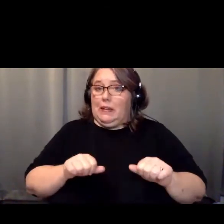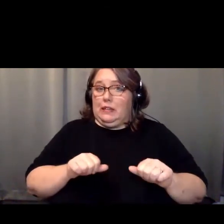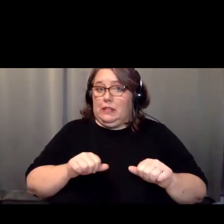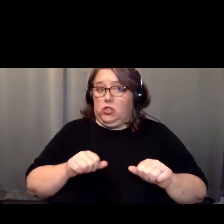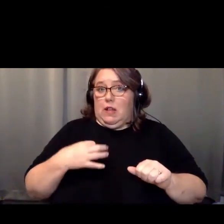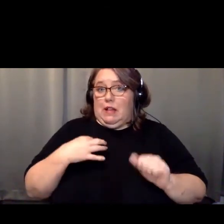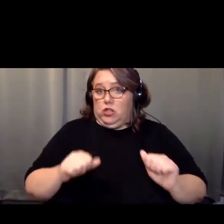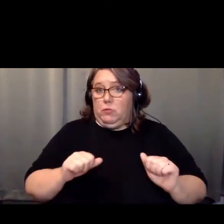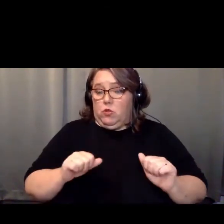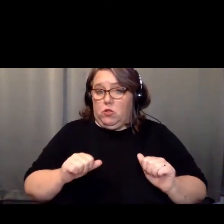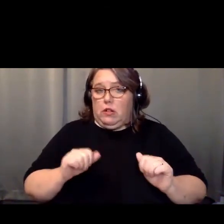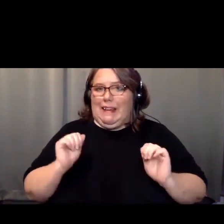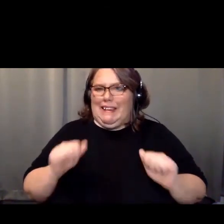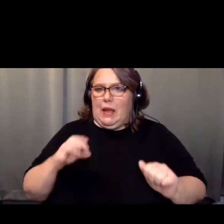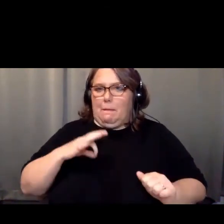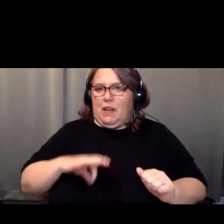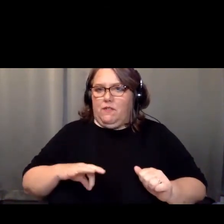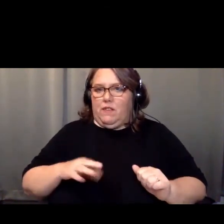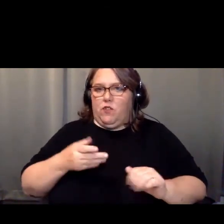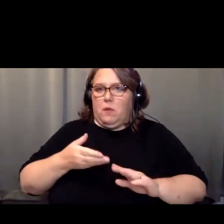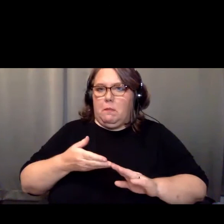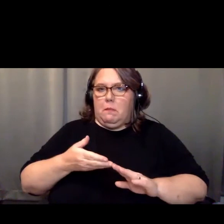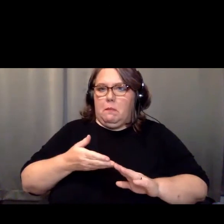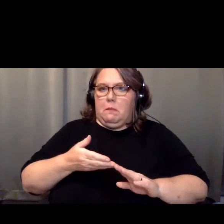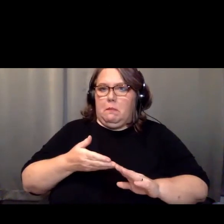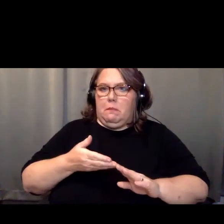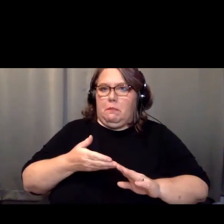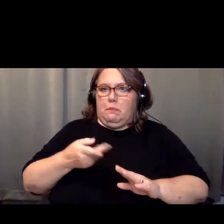could benefit from pre-employment transition services,